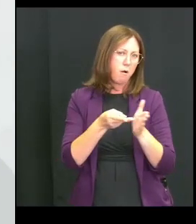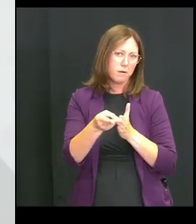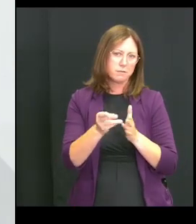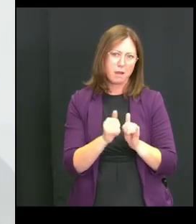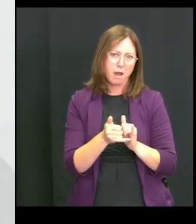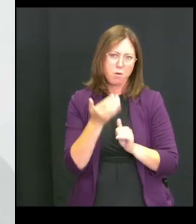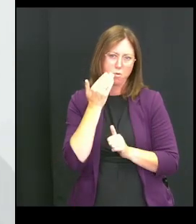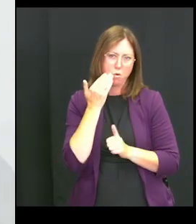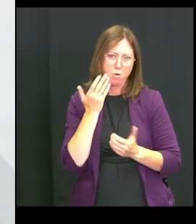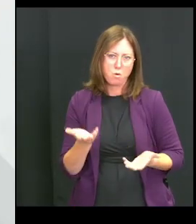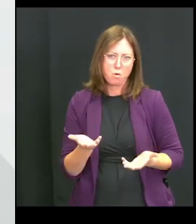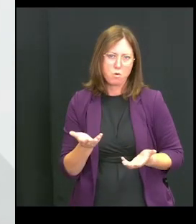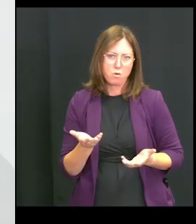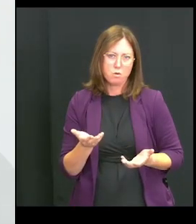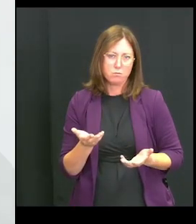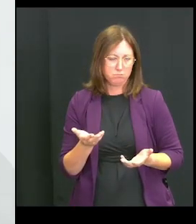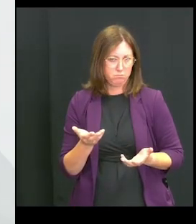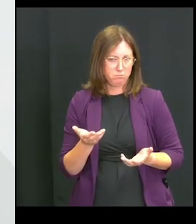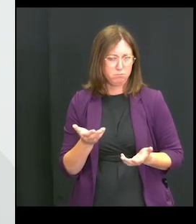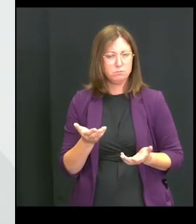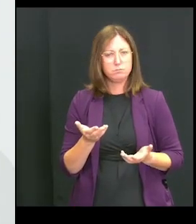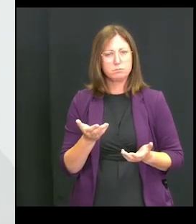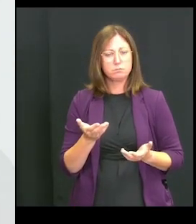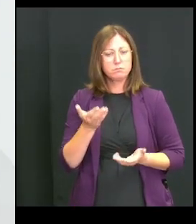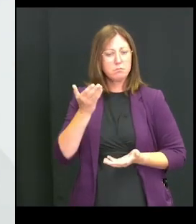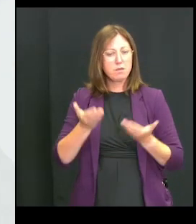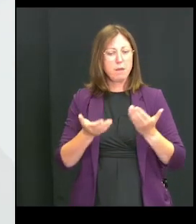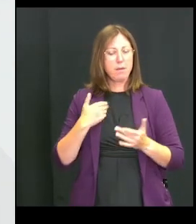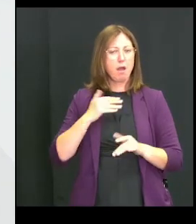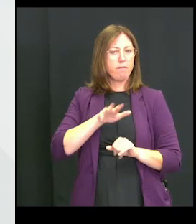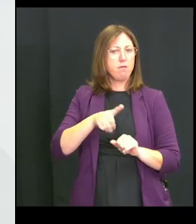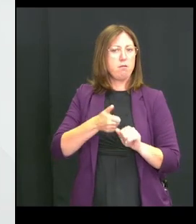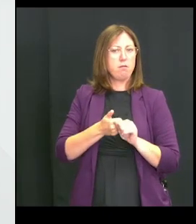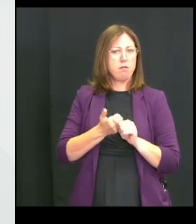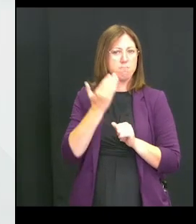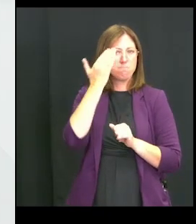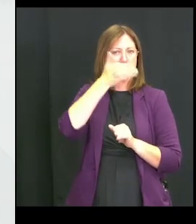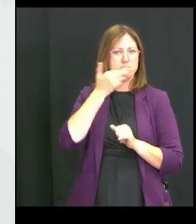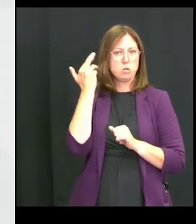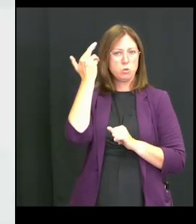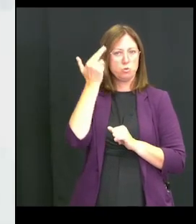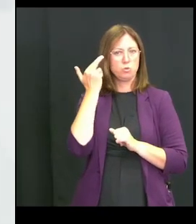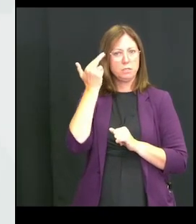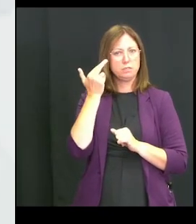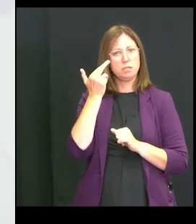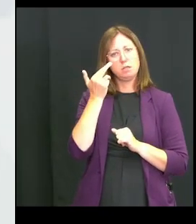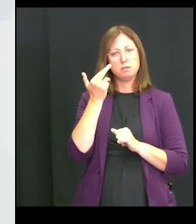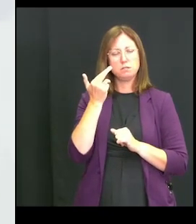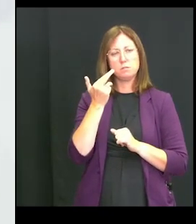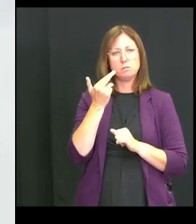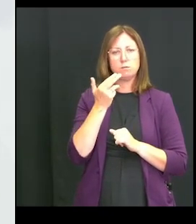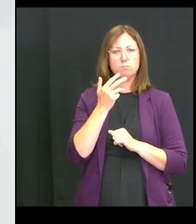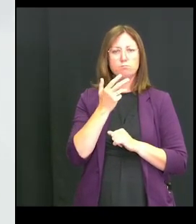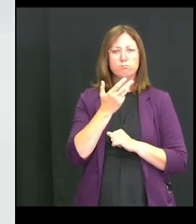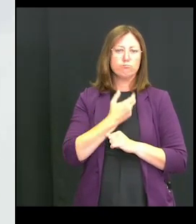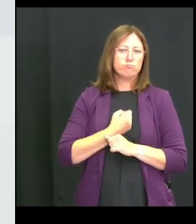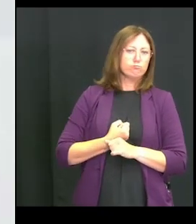And are there reasons why there may be some kind of hidden agenda in the responses that you're getting?